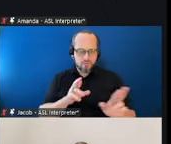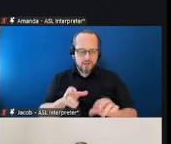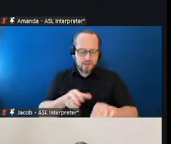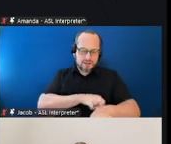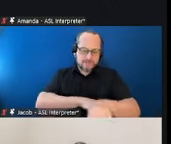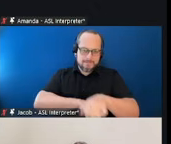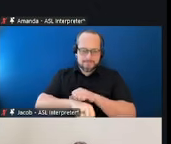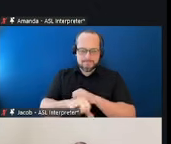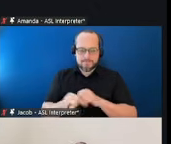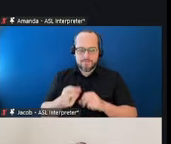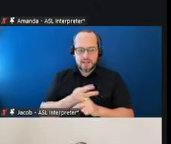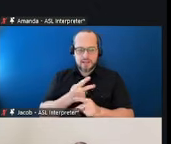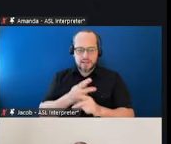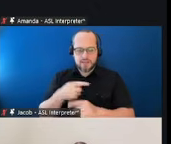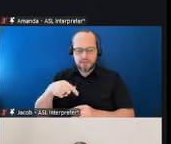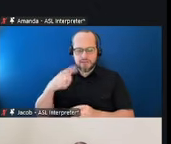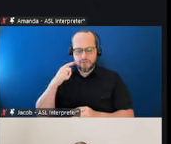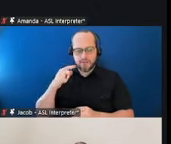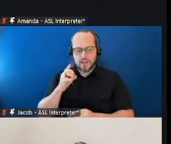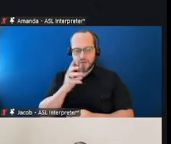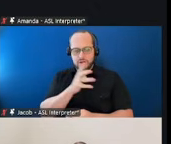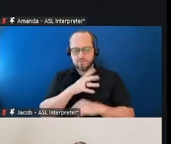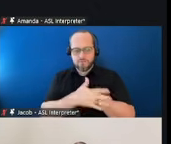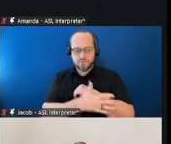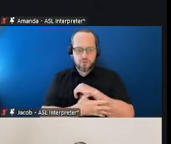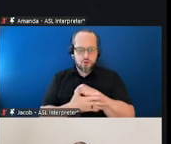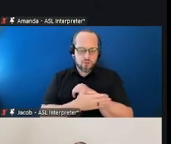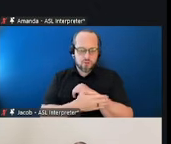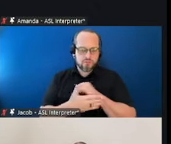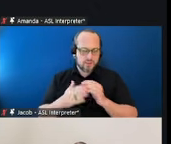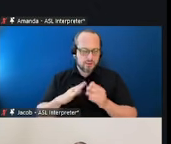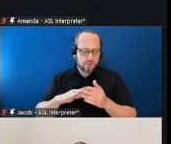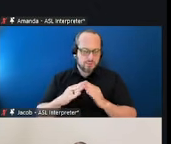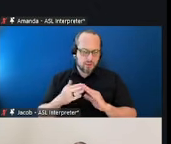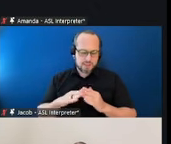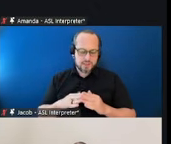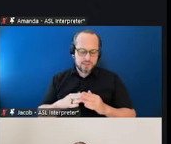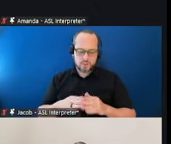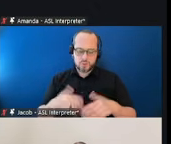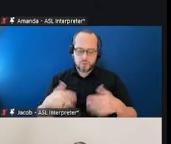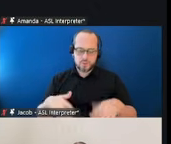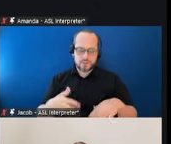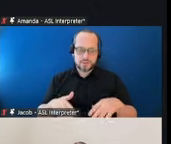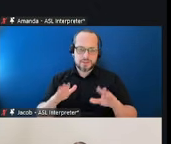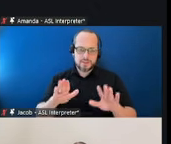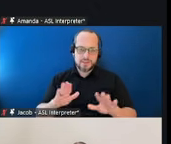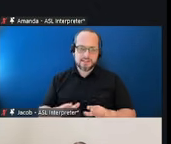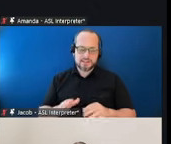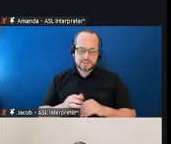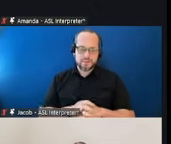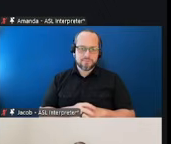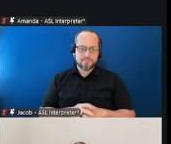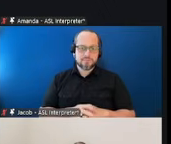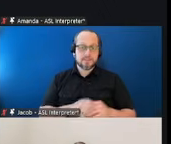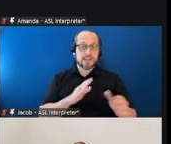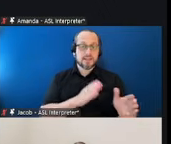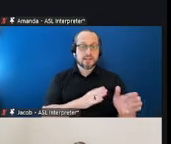for our rural communities is is nothing short of amazing. Um second, accountability. Uh one